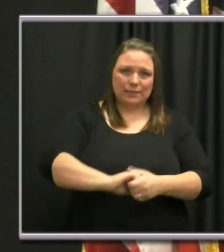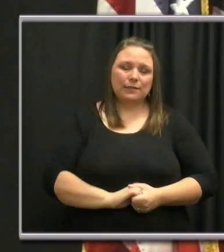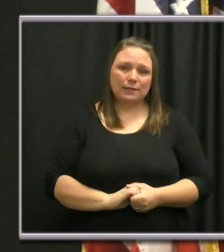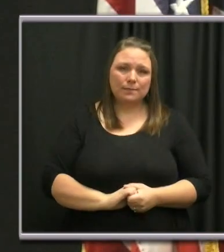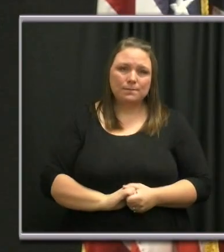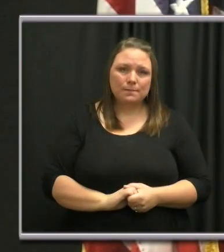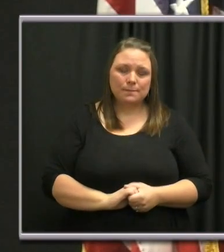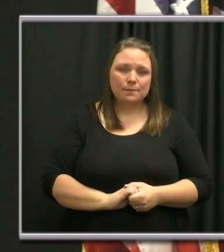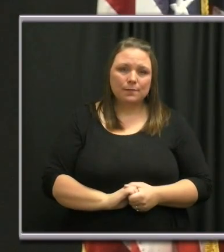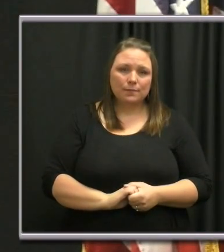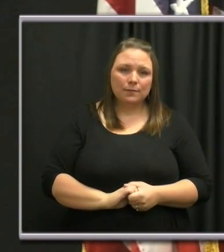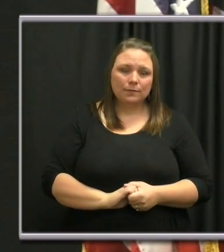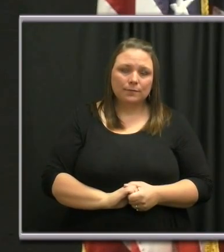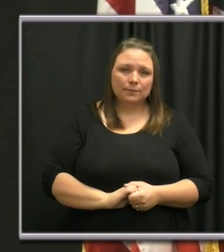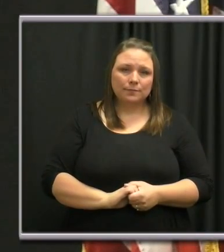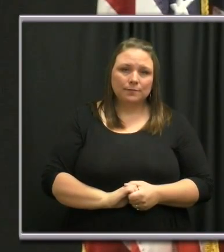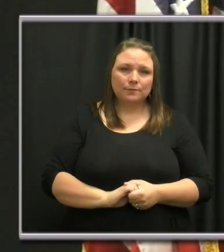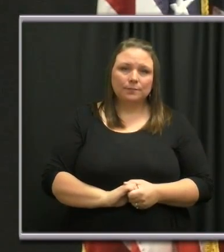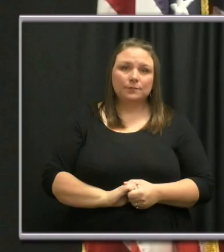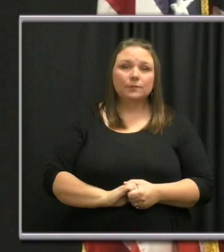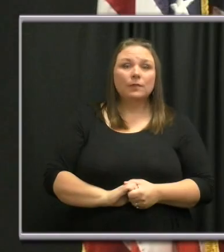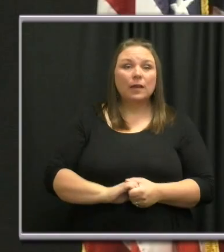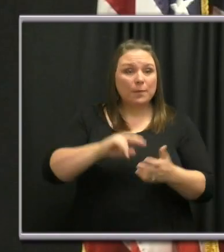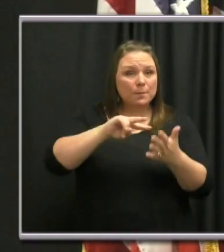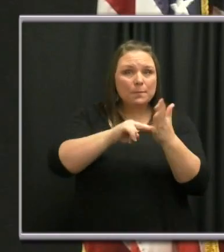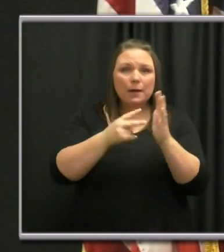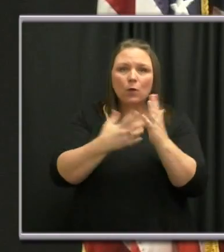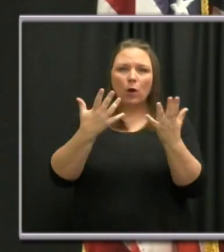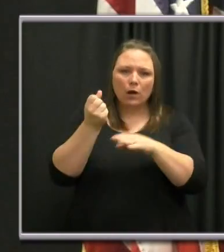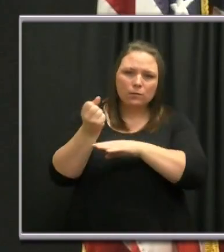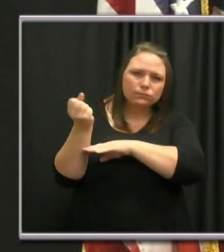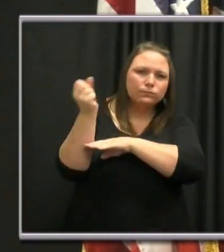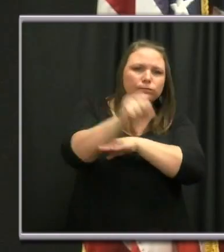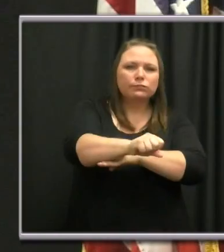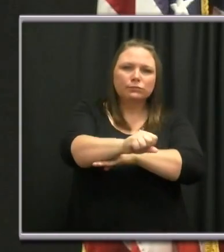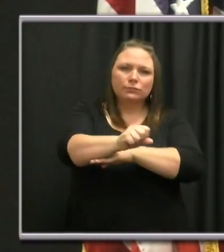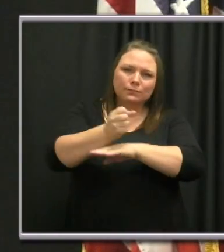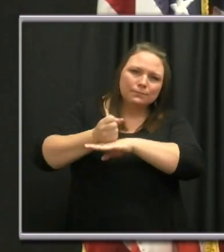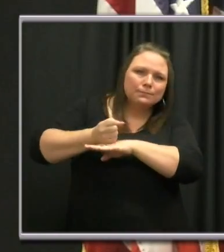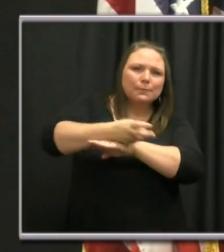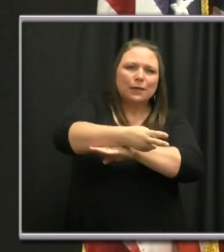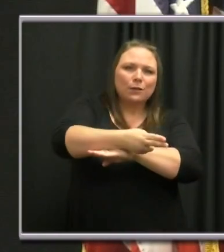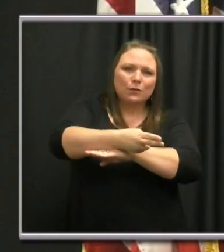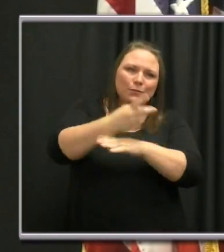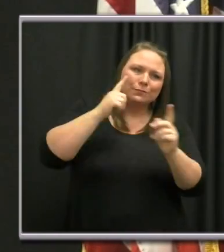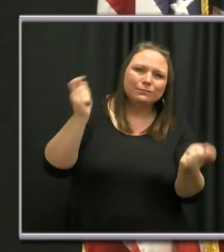CHRIST UNITES OURSELVES. UNITES